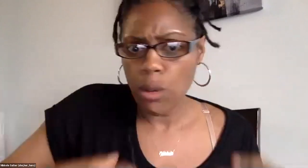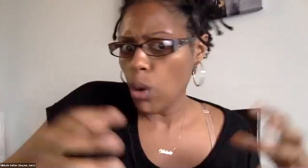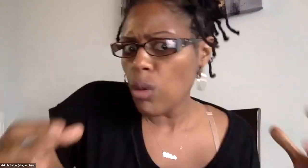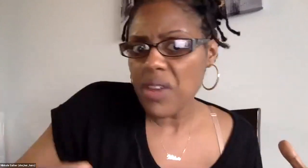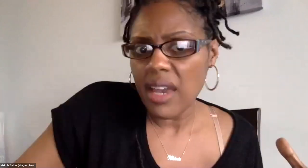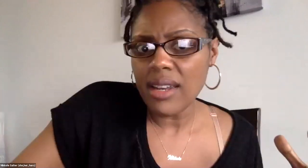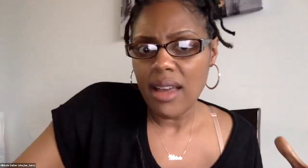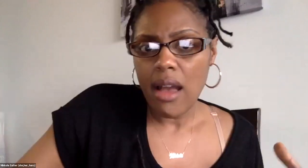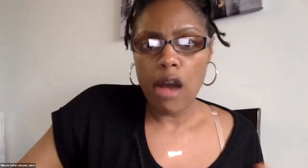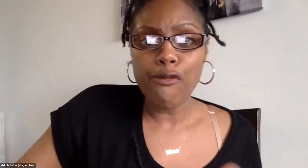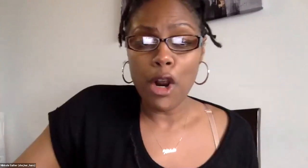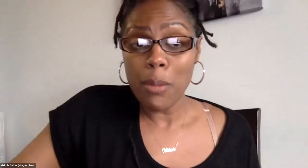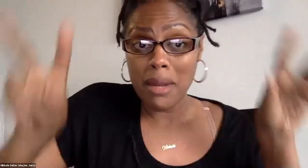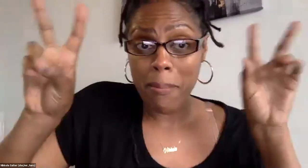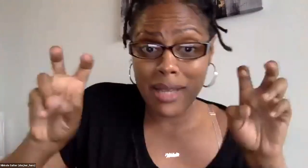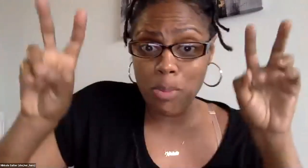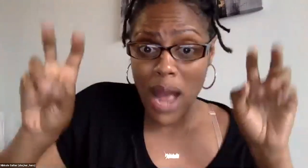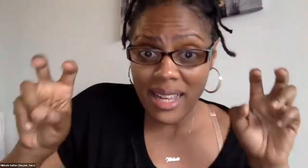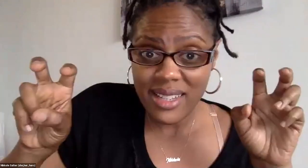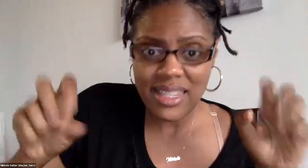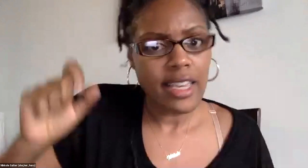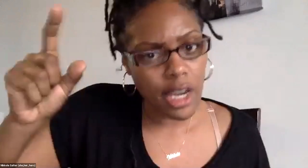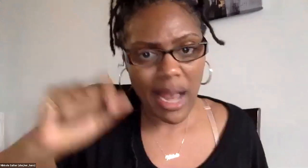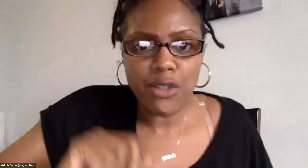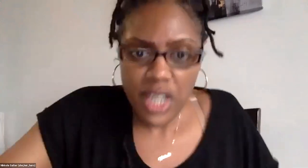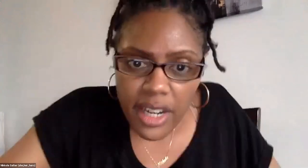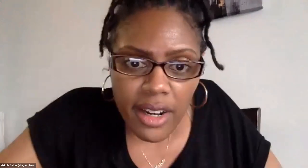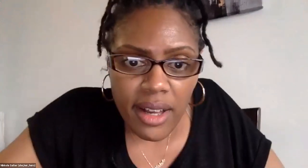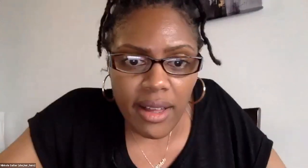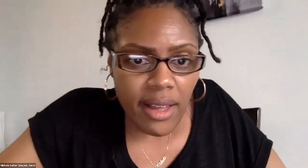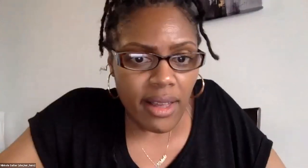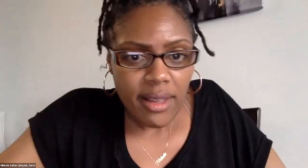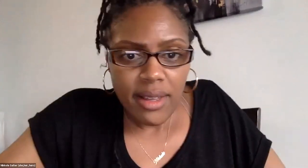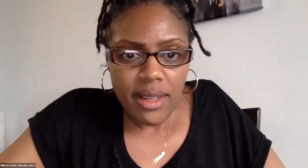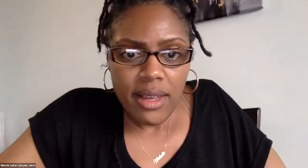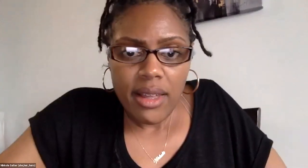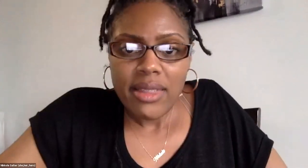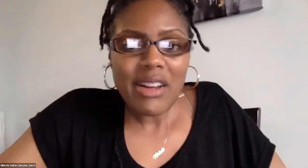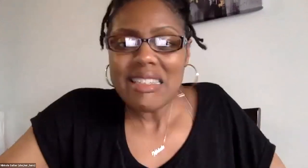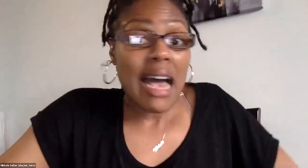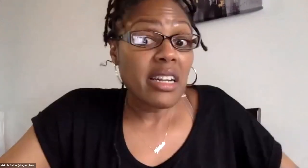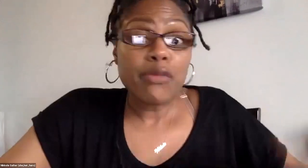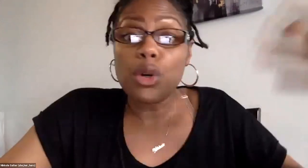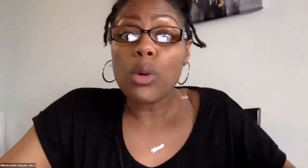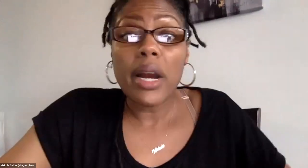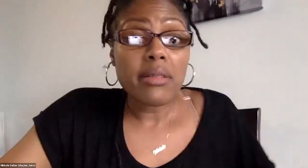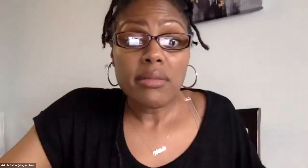and work within, affirm in best practice year after year, there is not enough to go around,